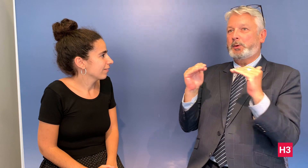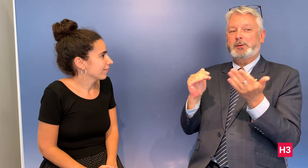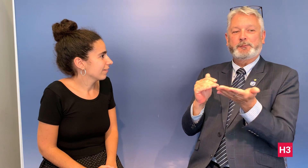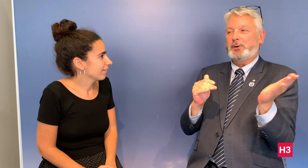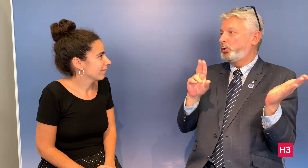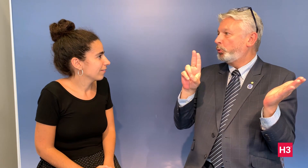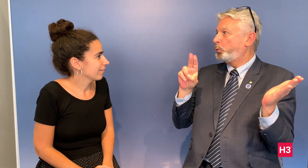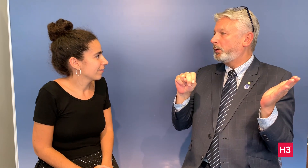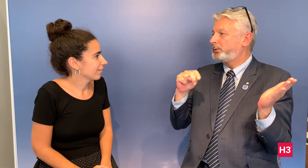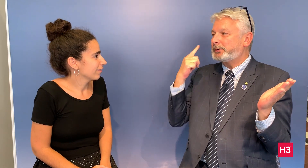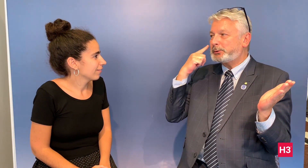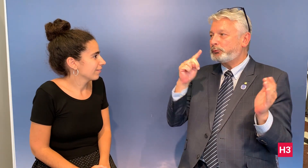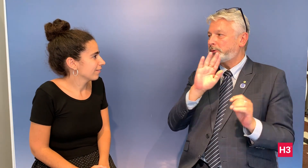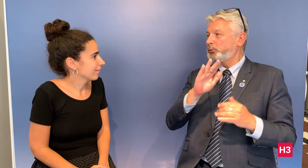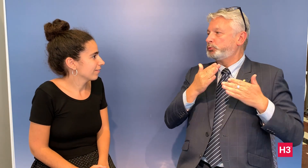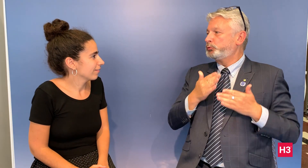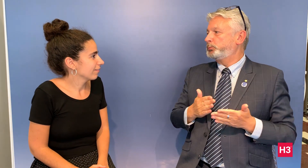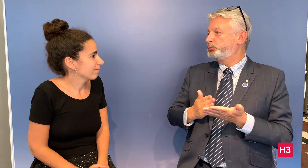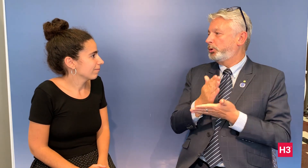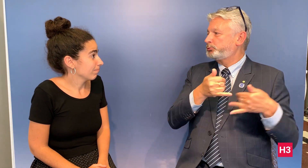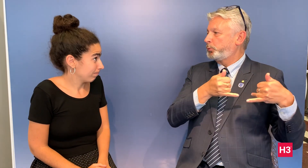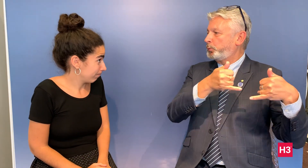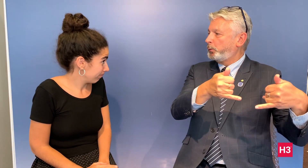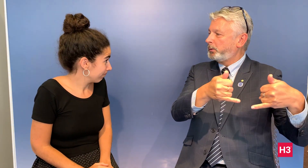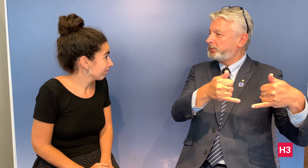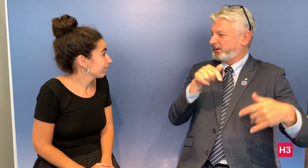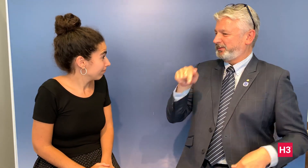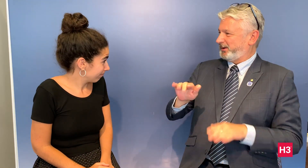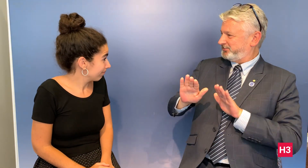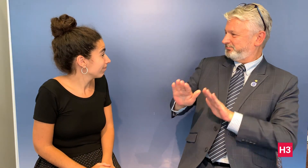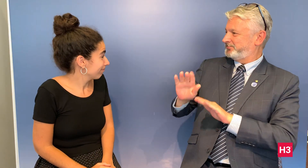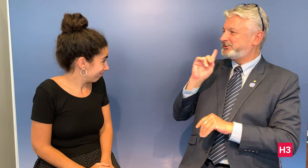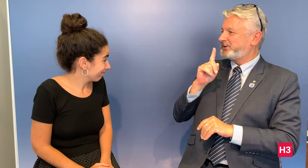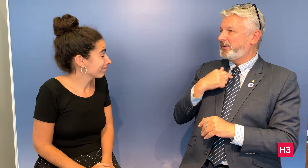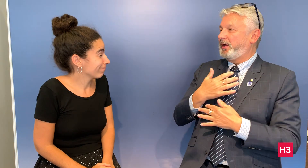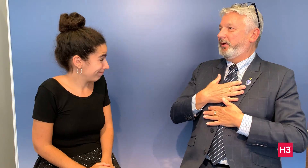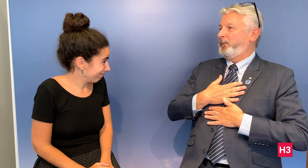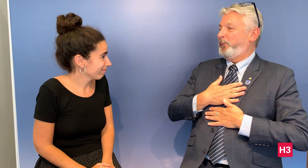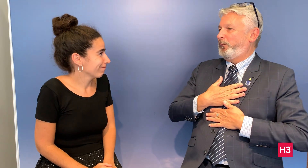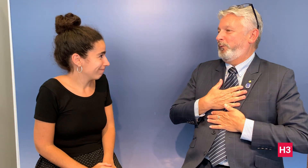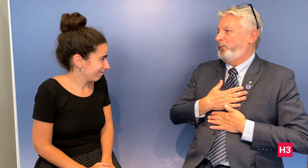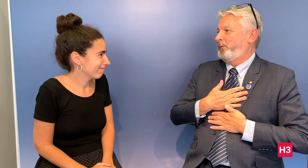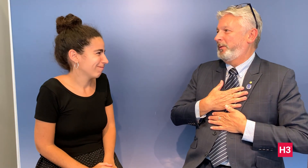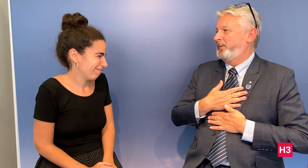in the Field of Human Rights. Except this was in the Deaf community.